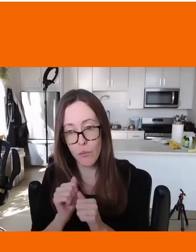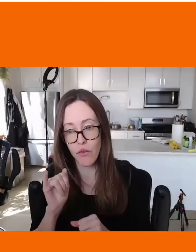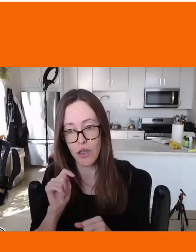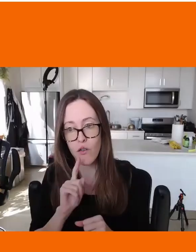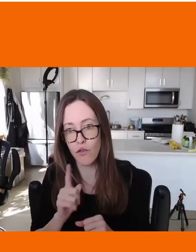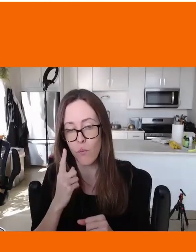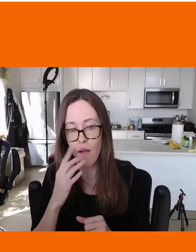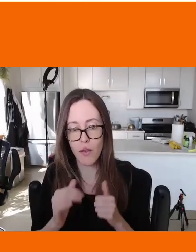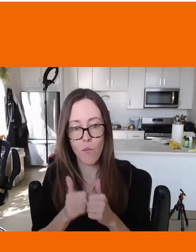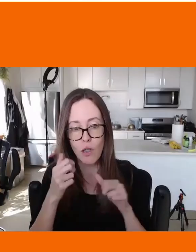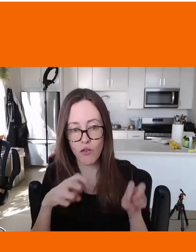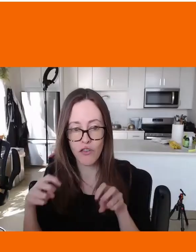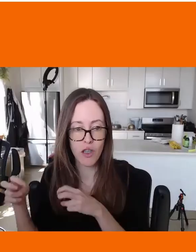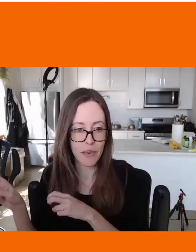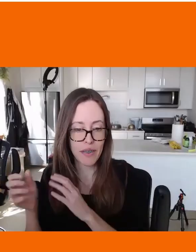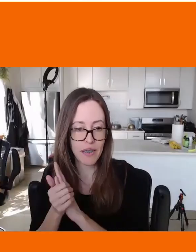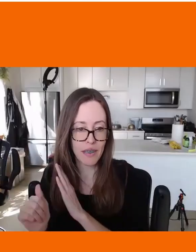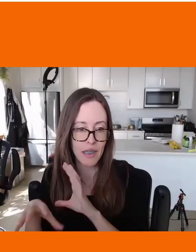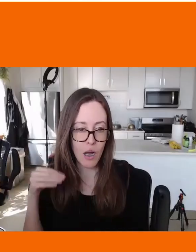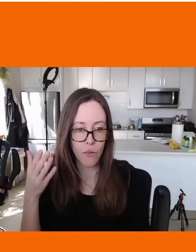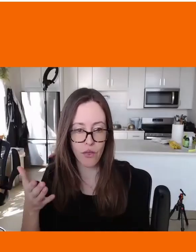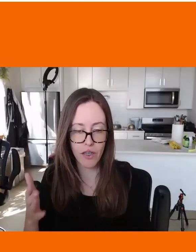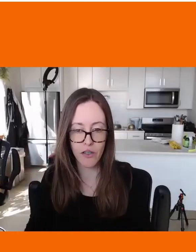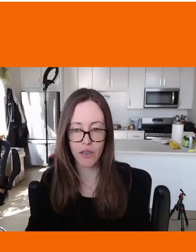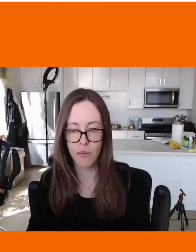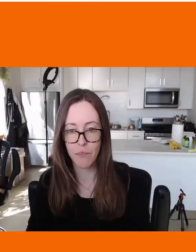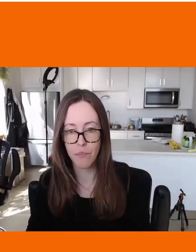The skills you develop working with it are some of the most transferable ones out there.